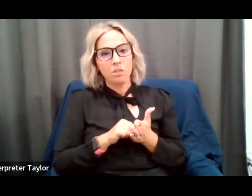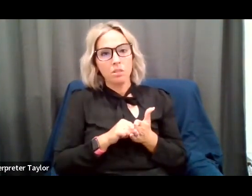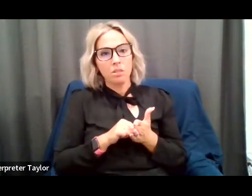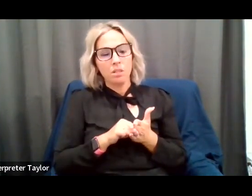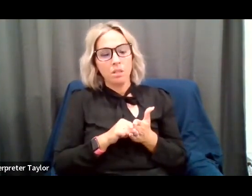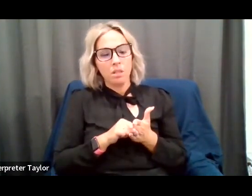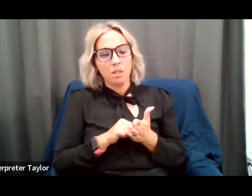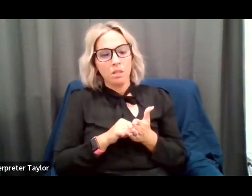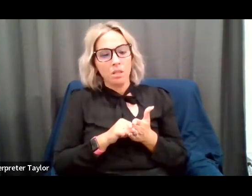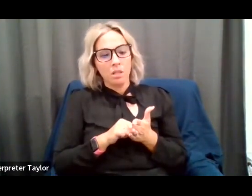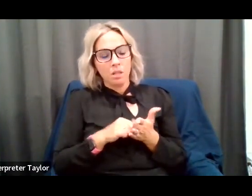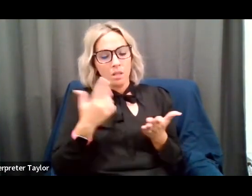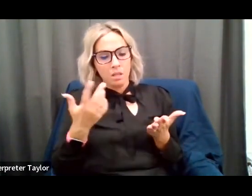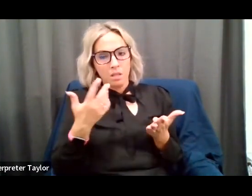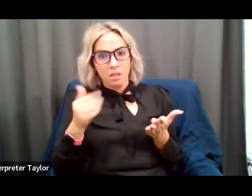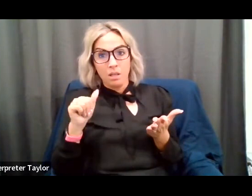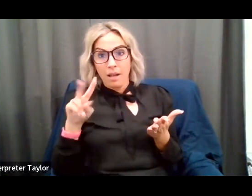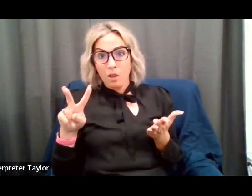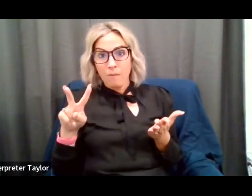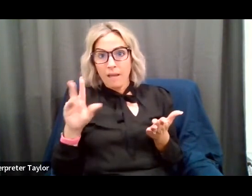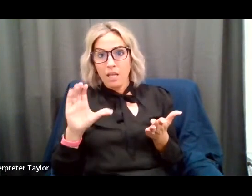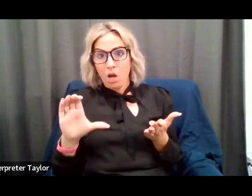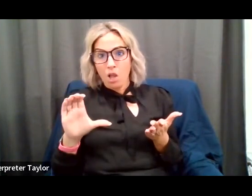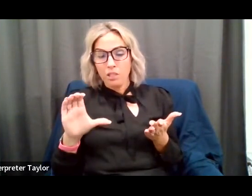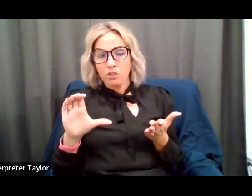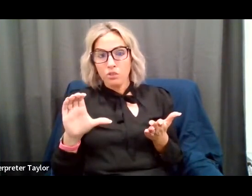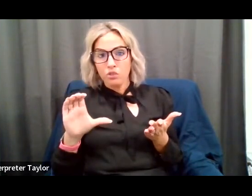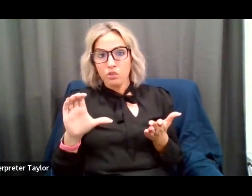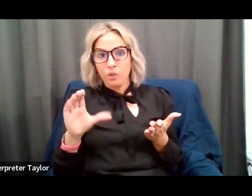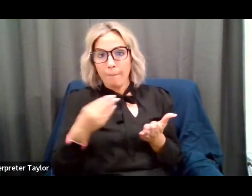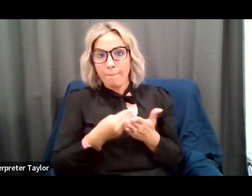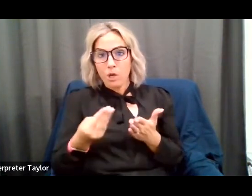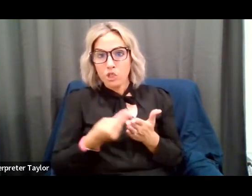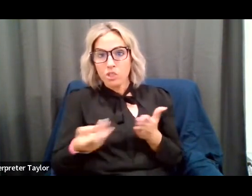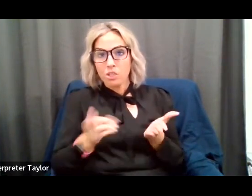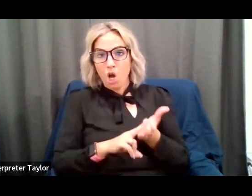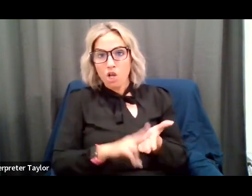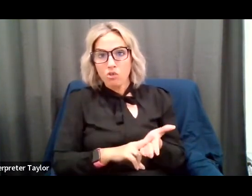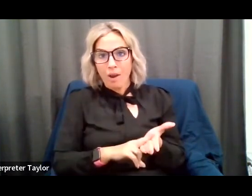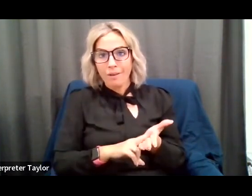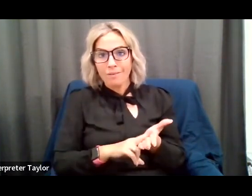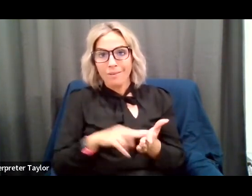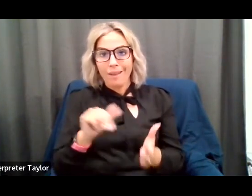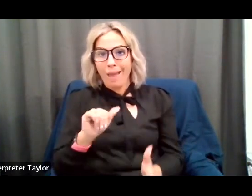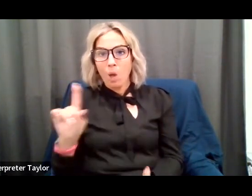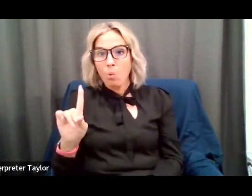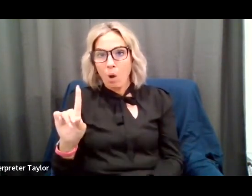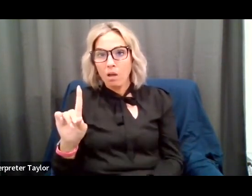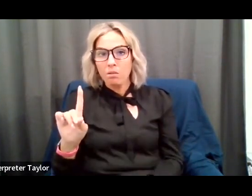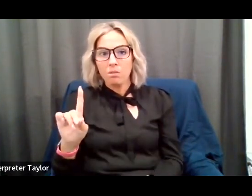that Antelope Valley College District Purchase Contract A1, It's completely blank.